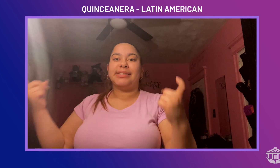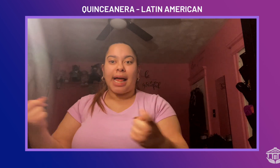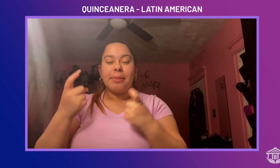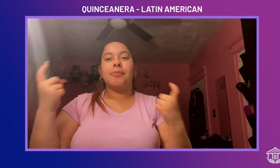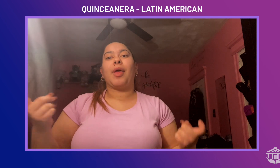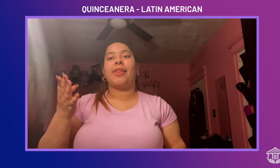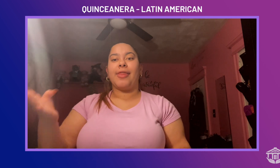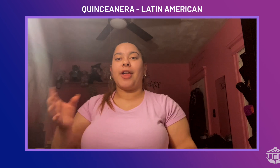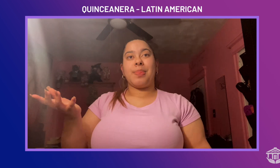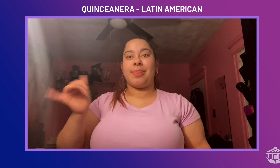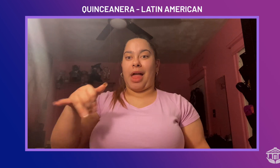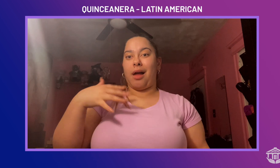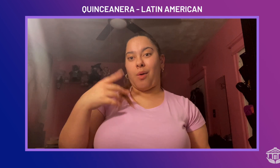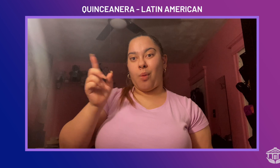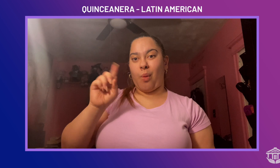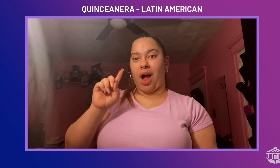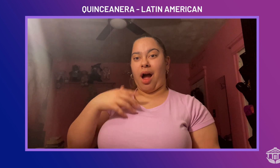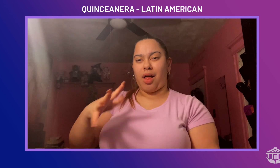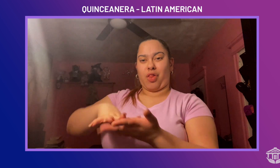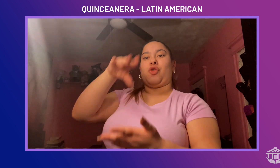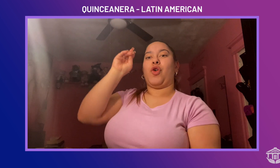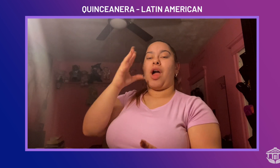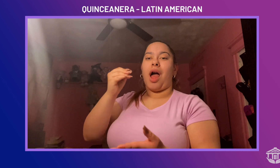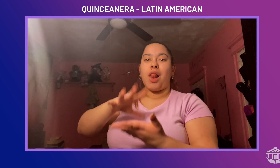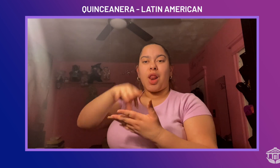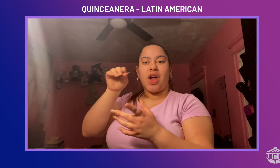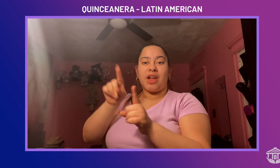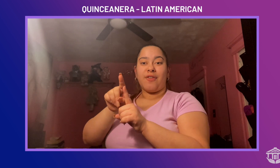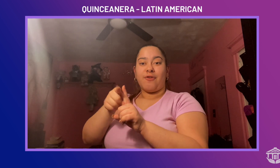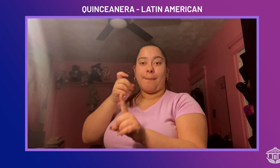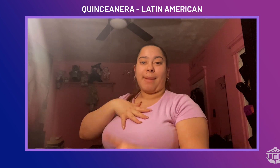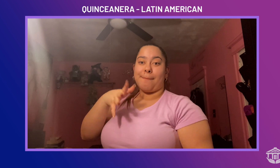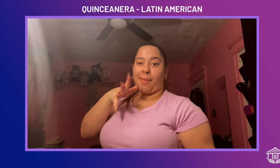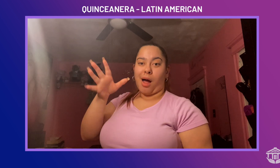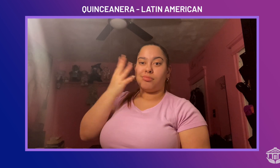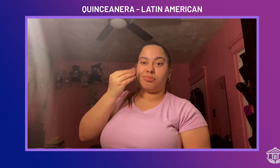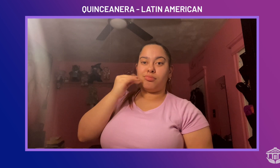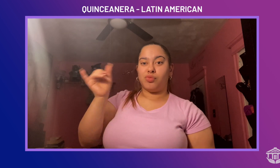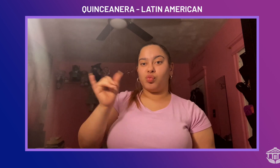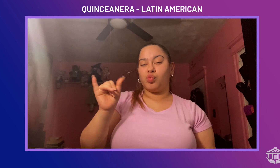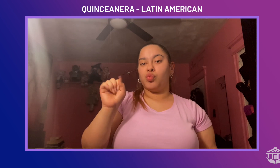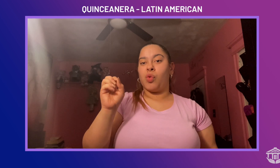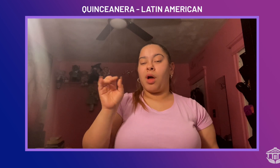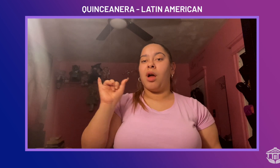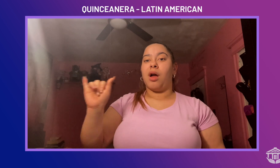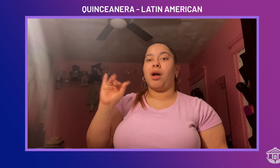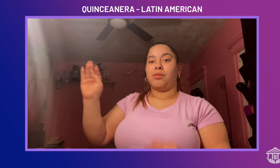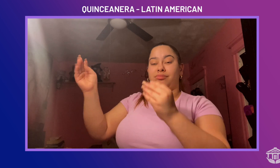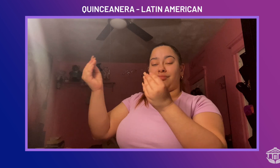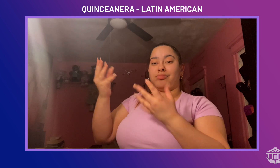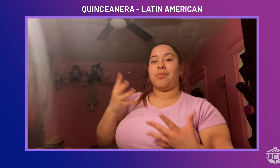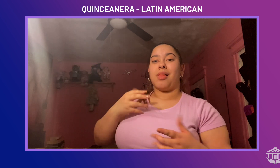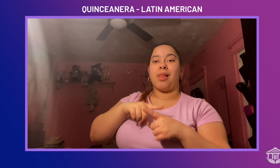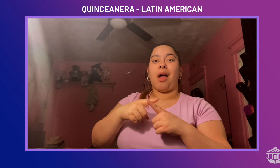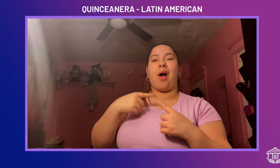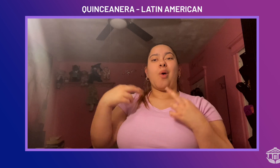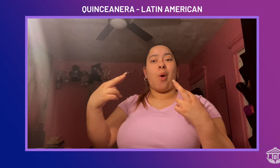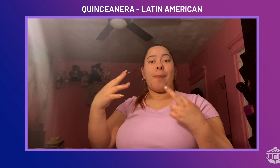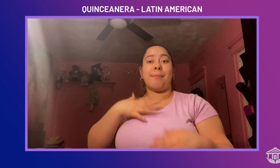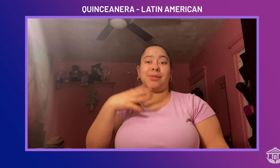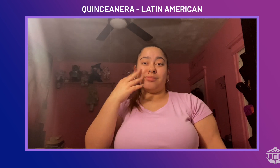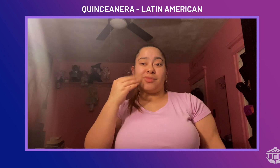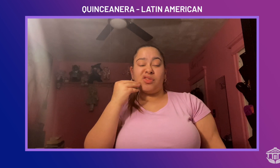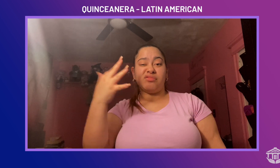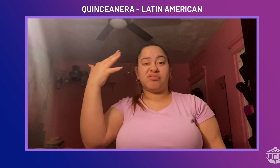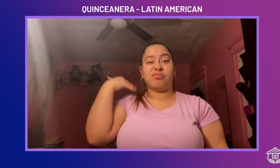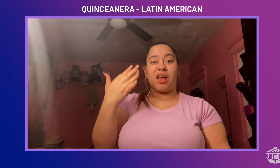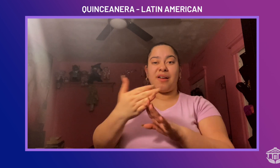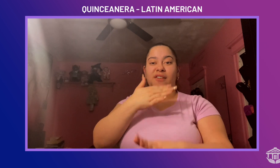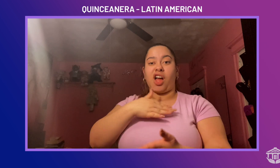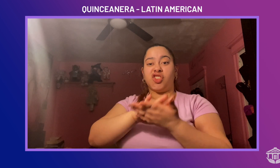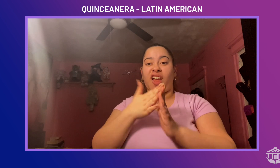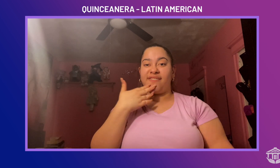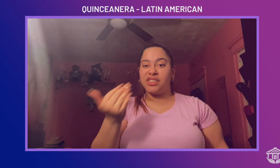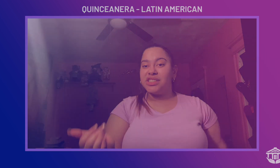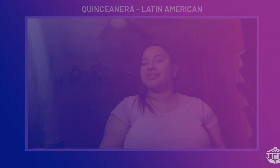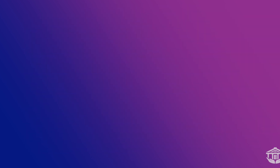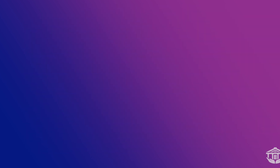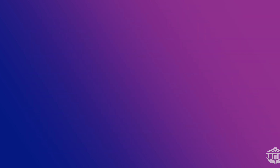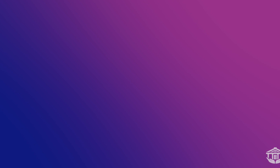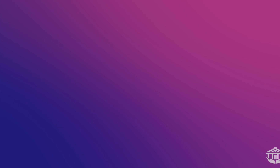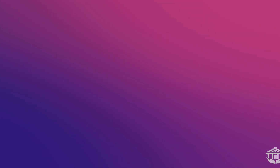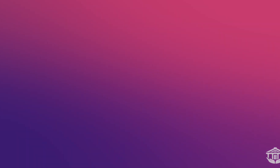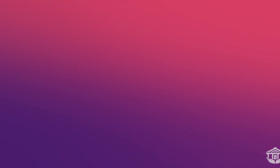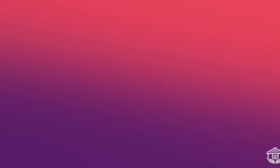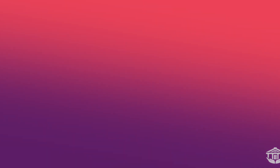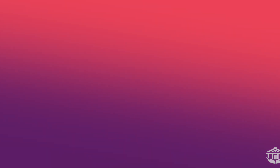quinceanera and those are the traditions that my mother passed down to me when I turned 15.